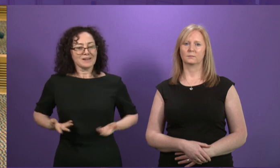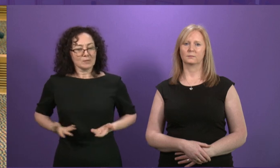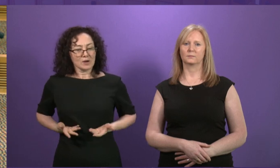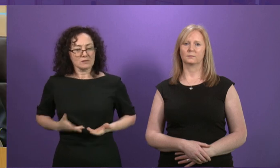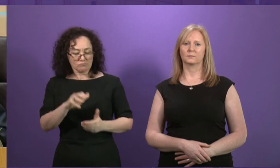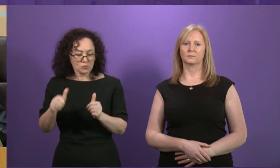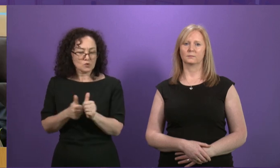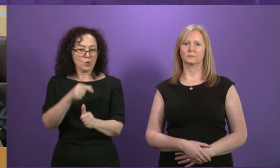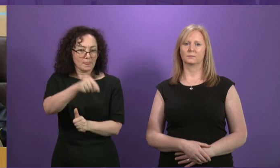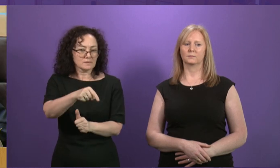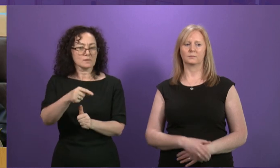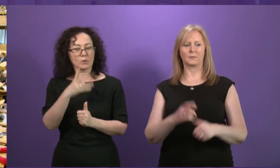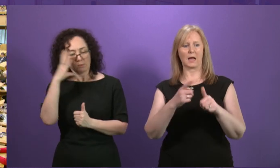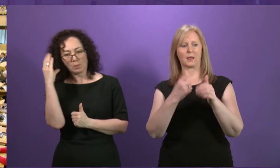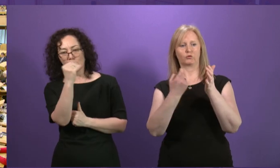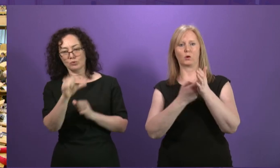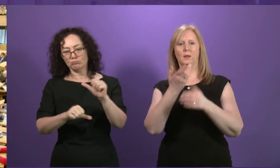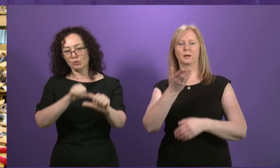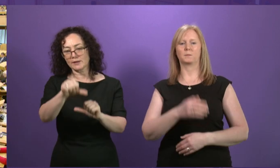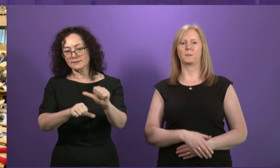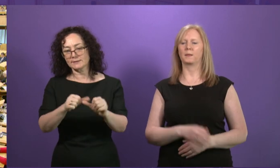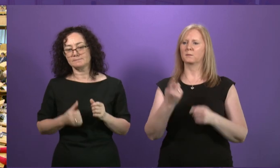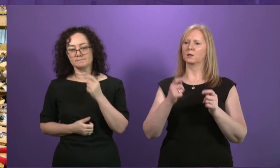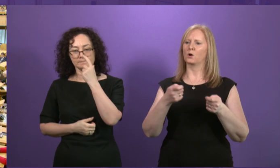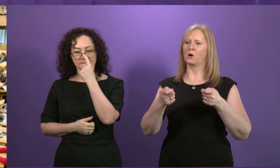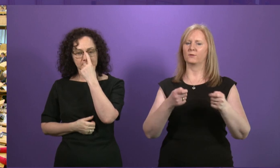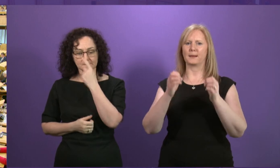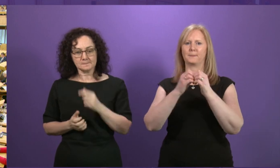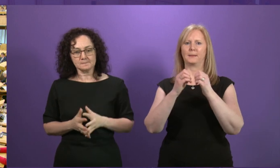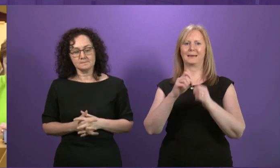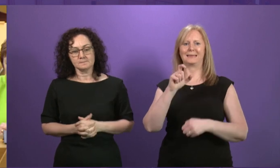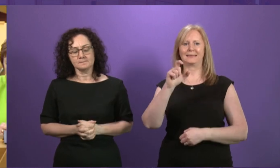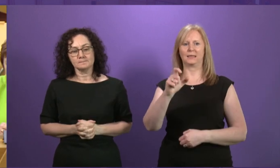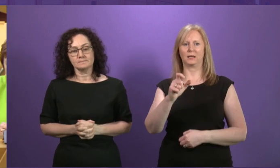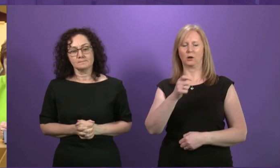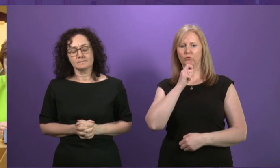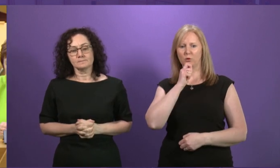Burntisland Fabrications Ltd Alex Rowley (Mid Scotland and Fife) (Lab): The BBC reported this morning that Burntisland Fabrications Ltd—BiFab—has lost out on